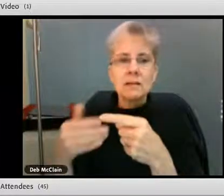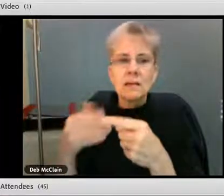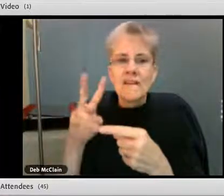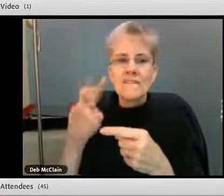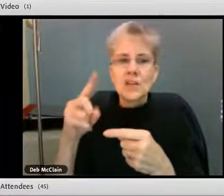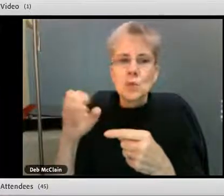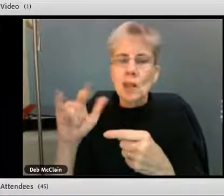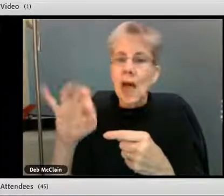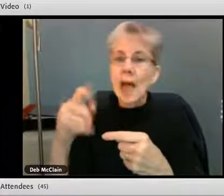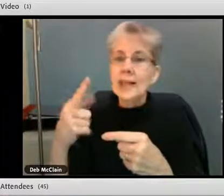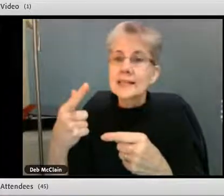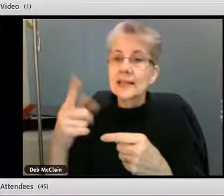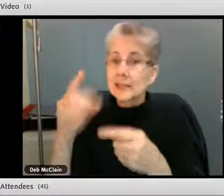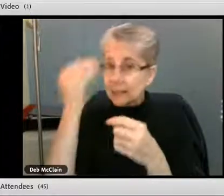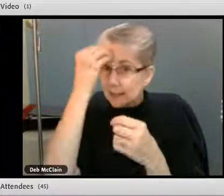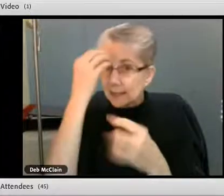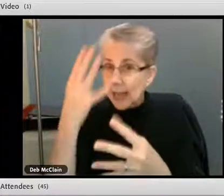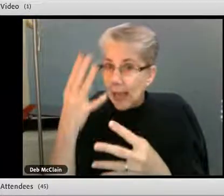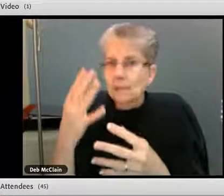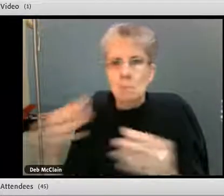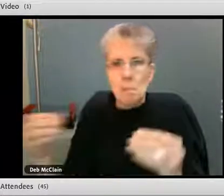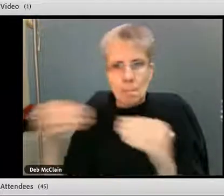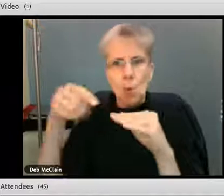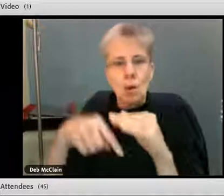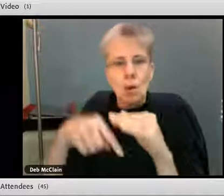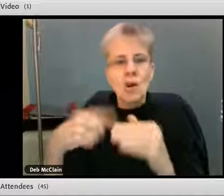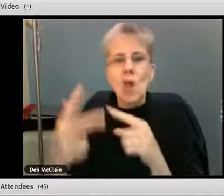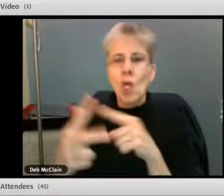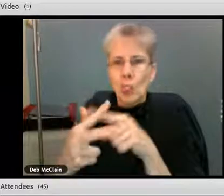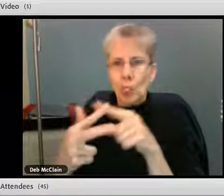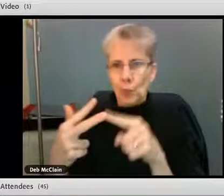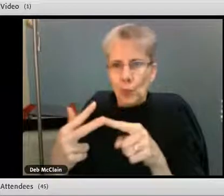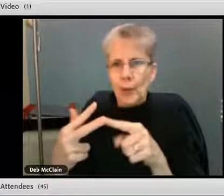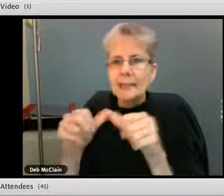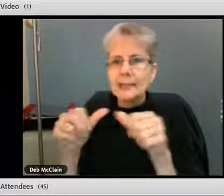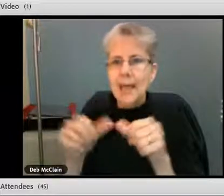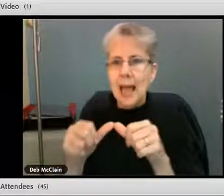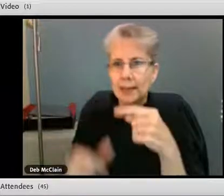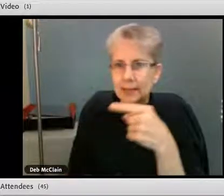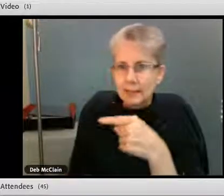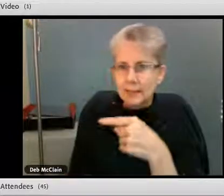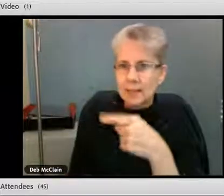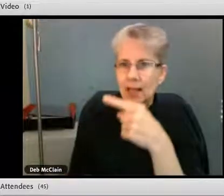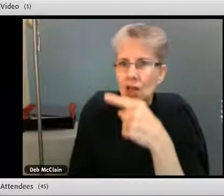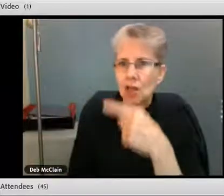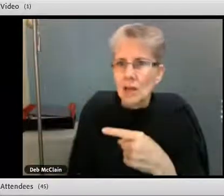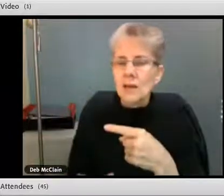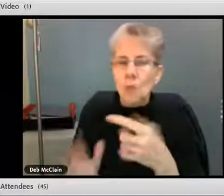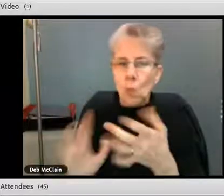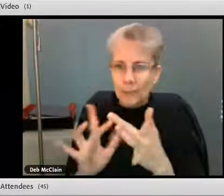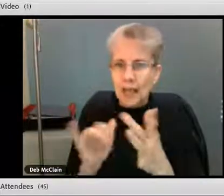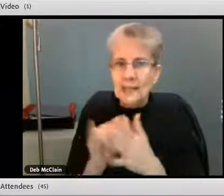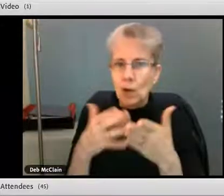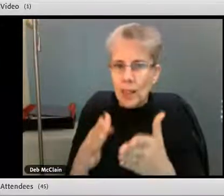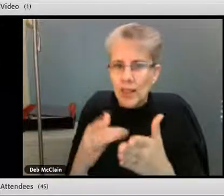These are three sites that will let you take you -- If you use Google Analytics, you can actually use this,